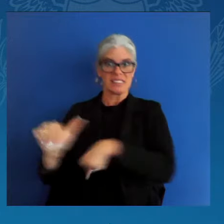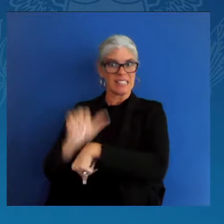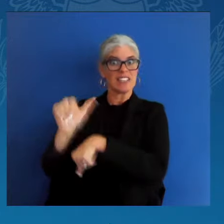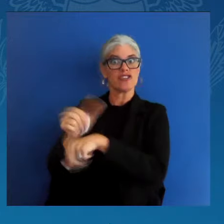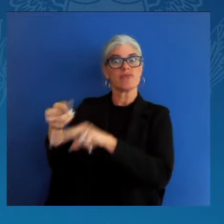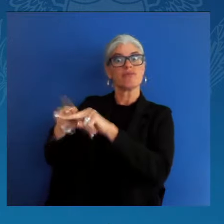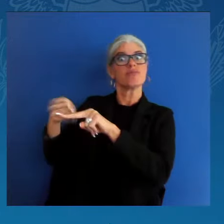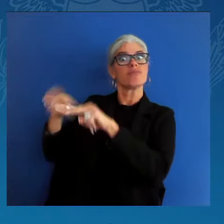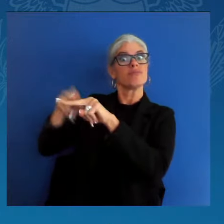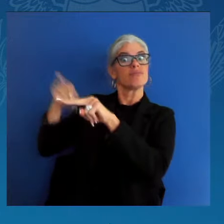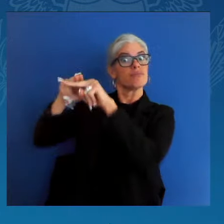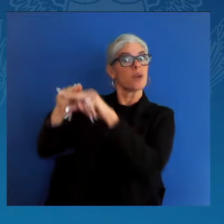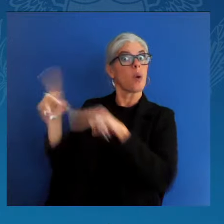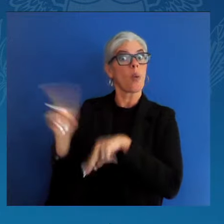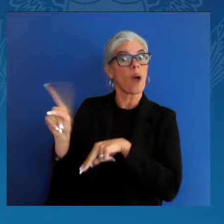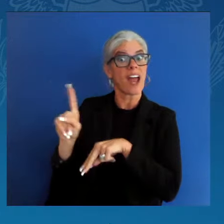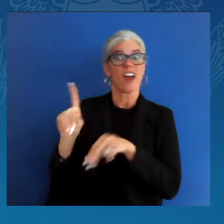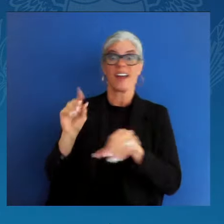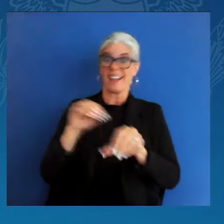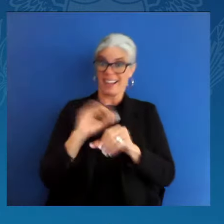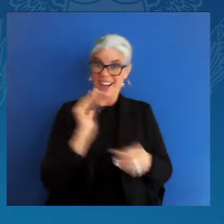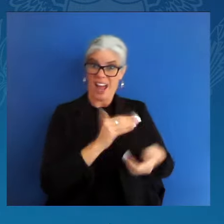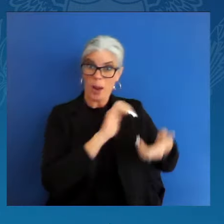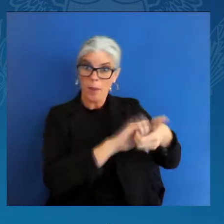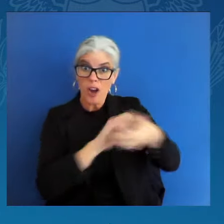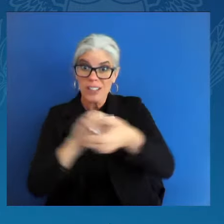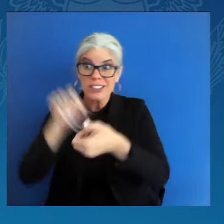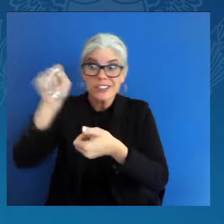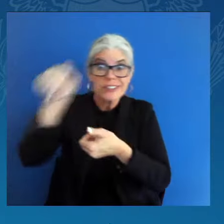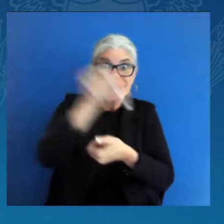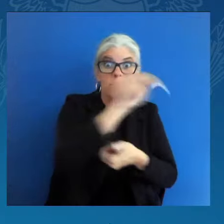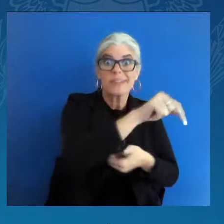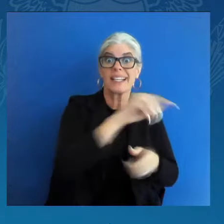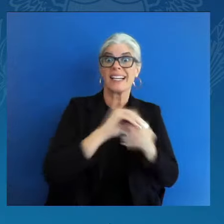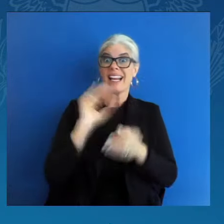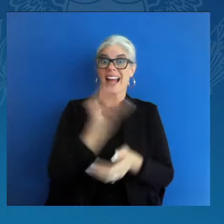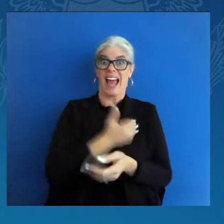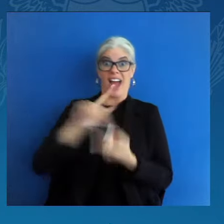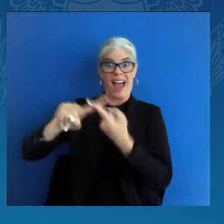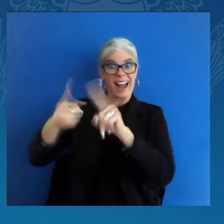And to be clear, many of these threats present themselves not only to national space asset,